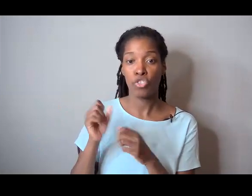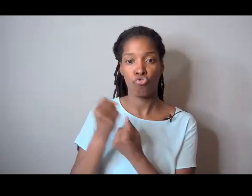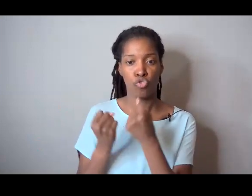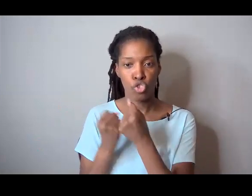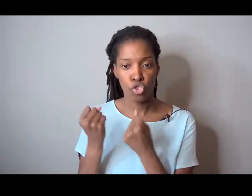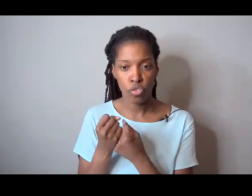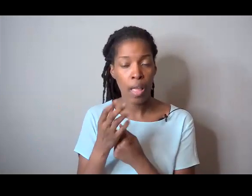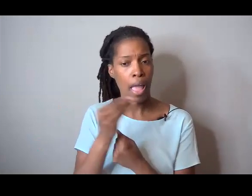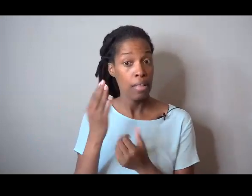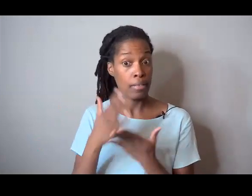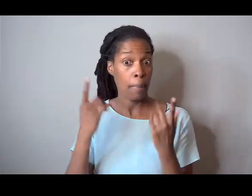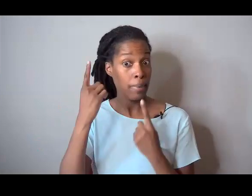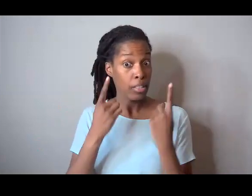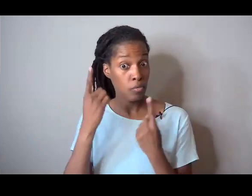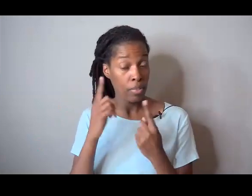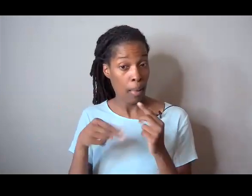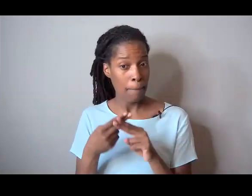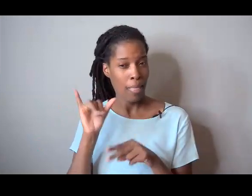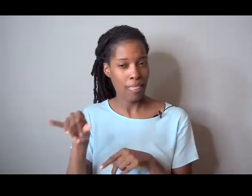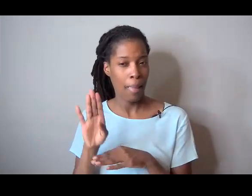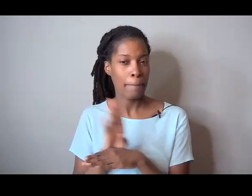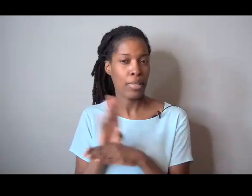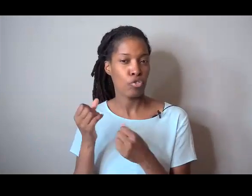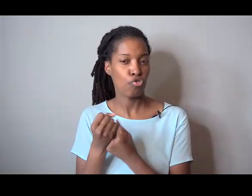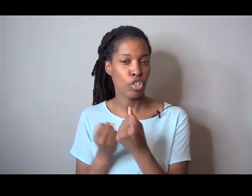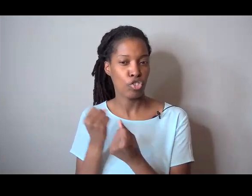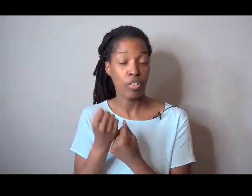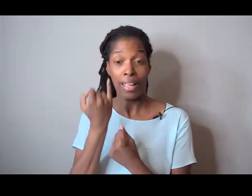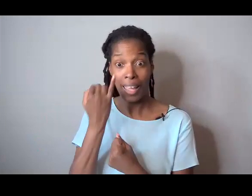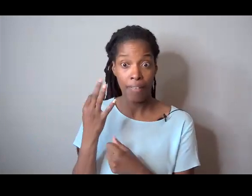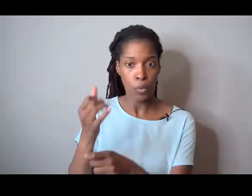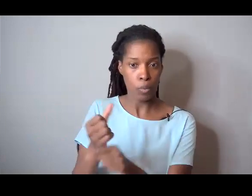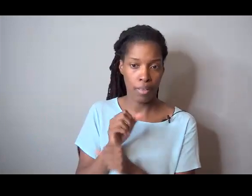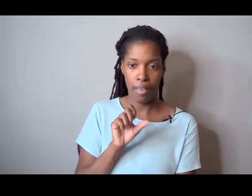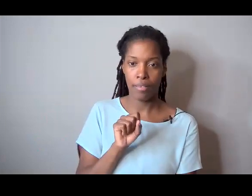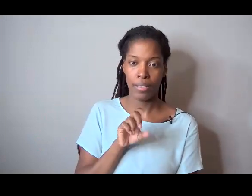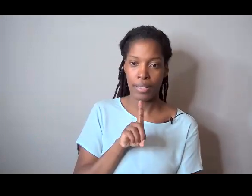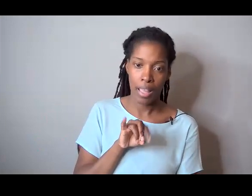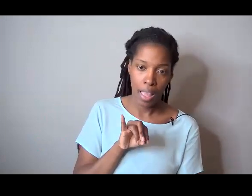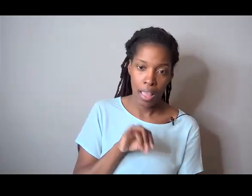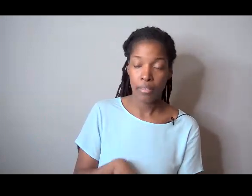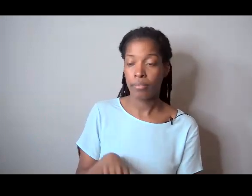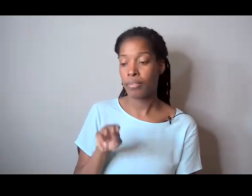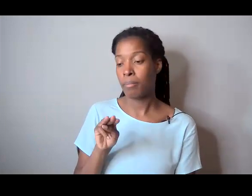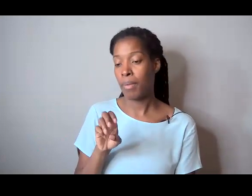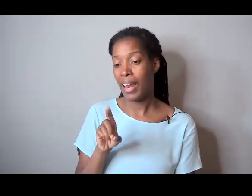in choosing a business structure when you receive SSDI, Medicare, SSI and Medicaid.